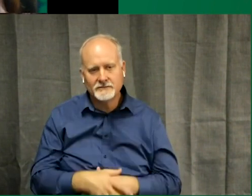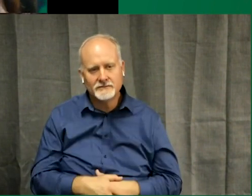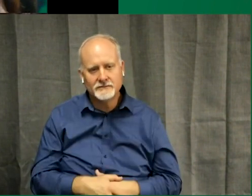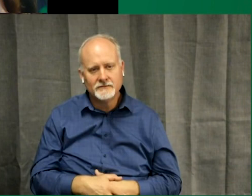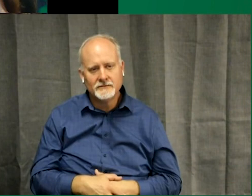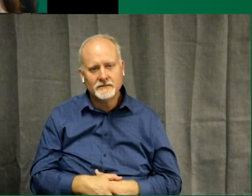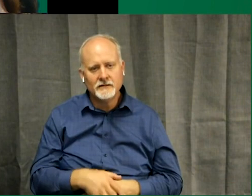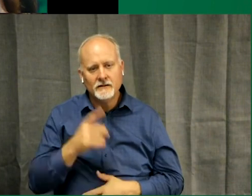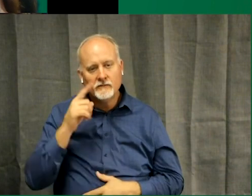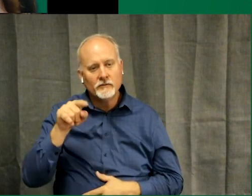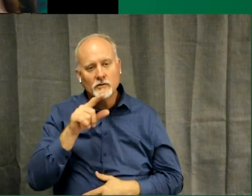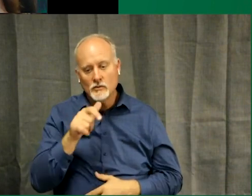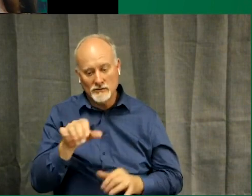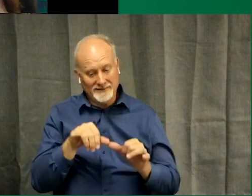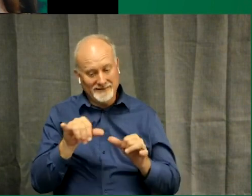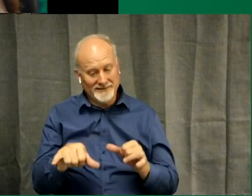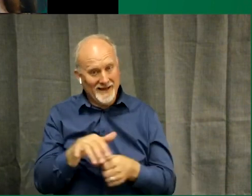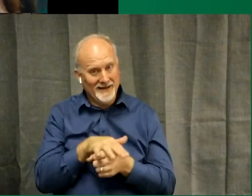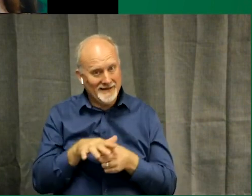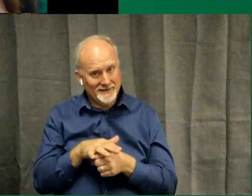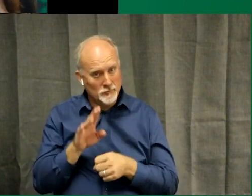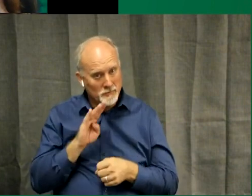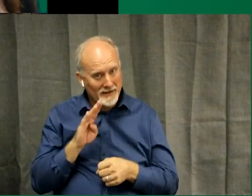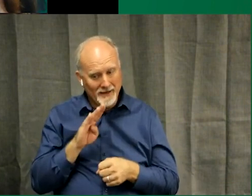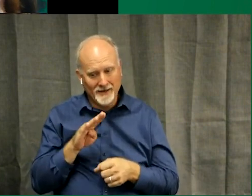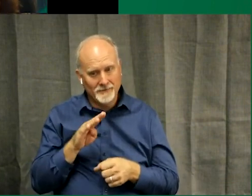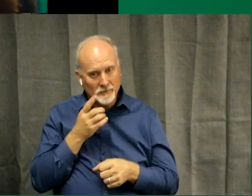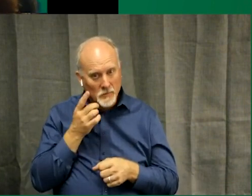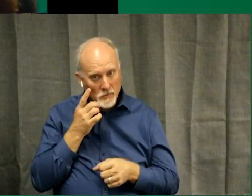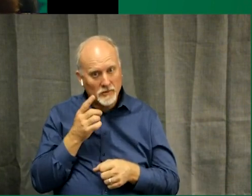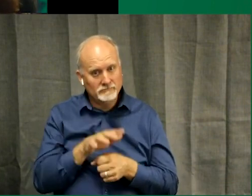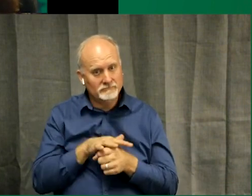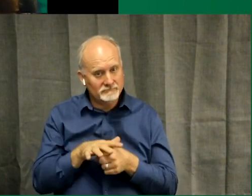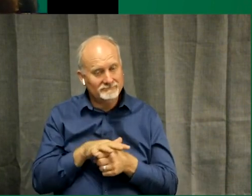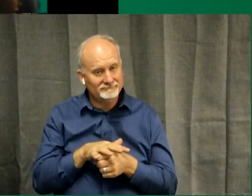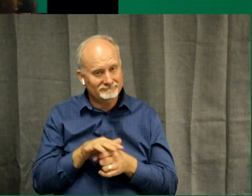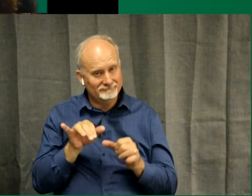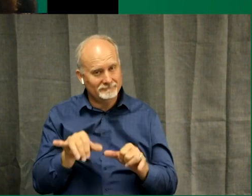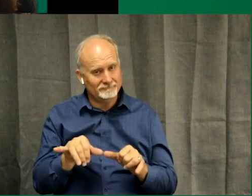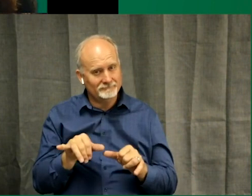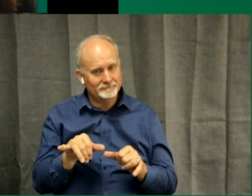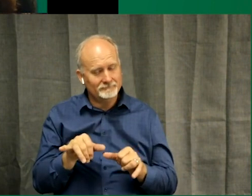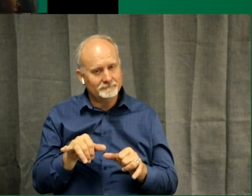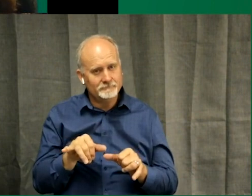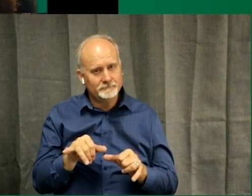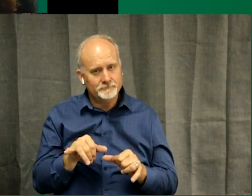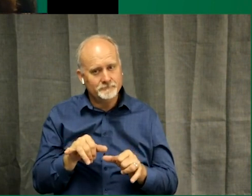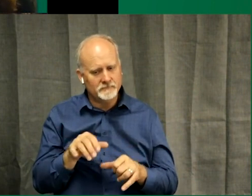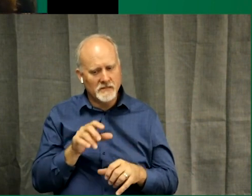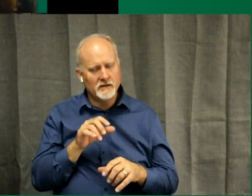for those of you who are staying in the area and continuing with research or kind of just not putting your family at risk or anything like that